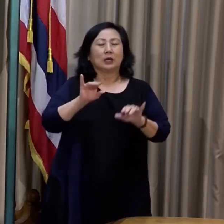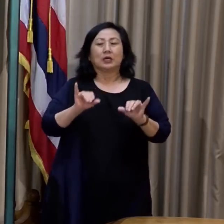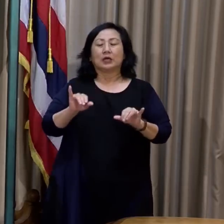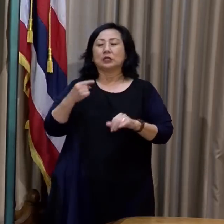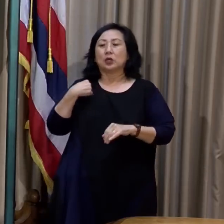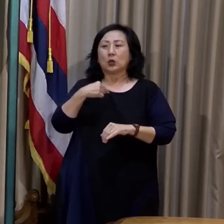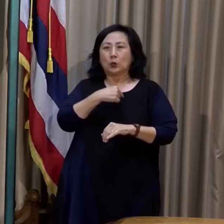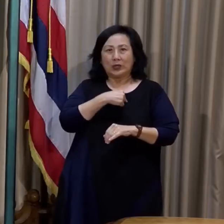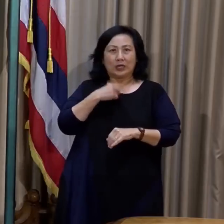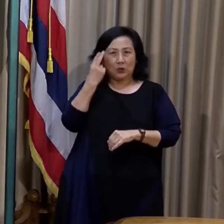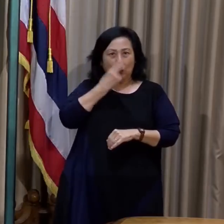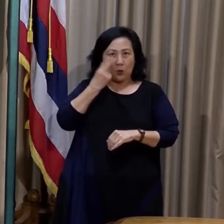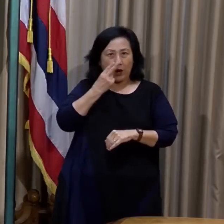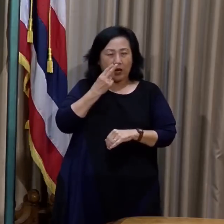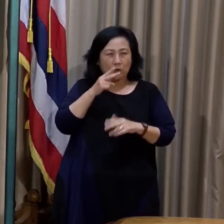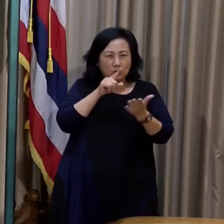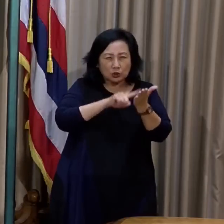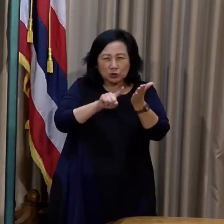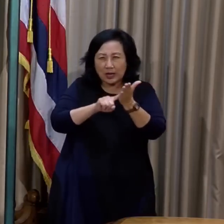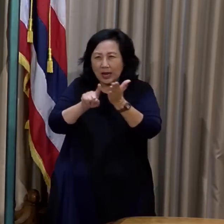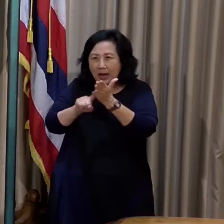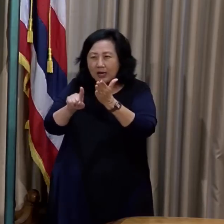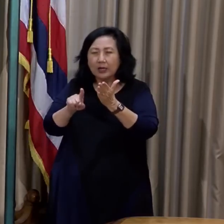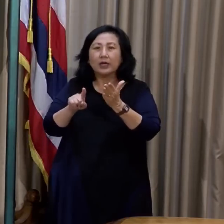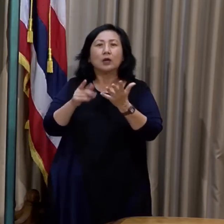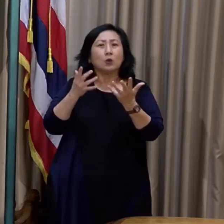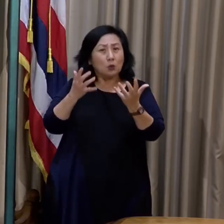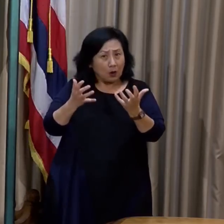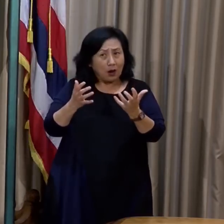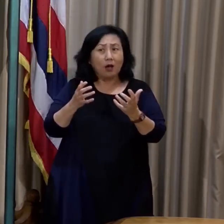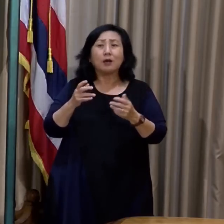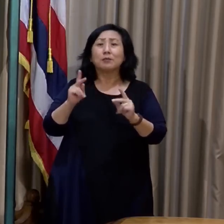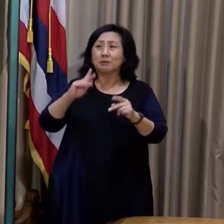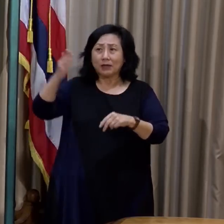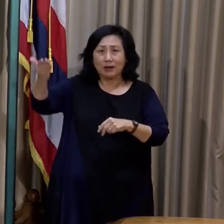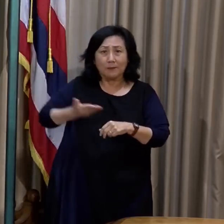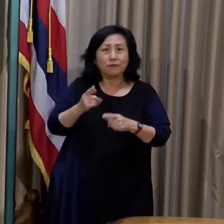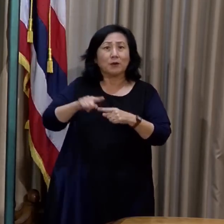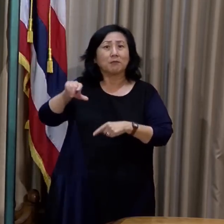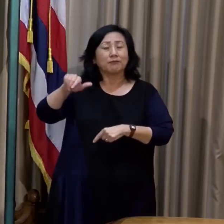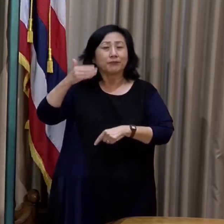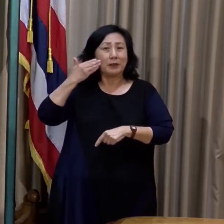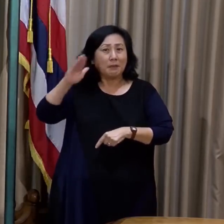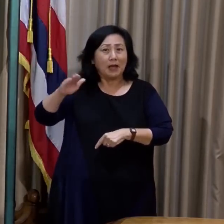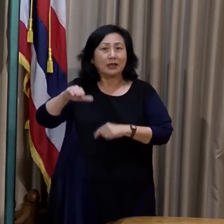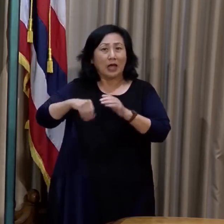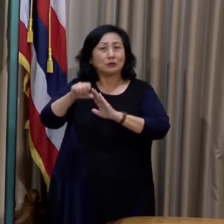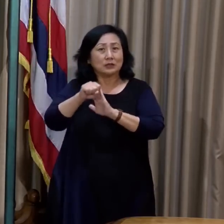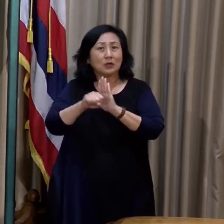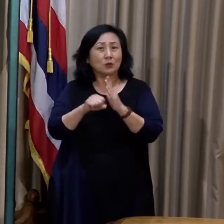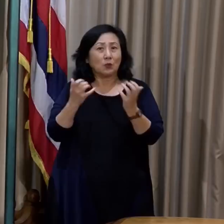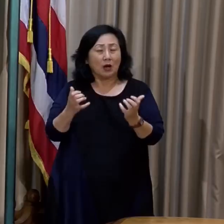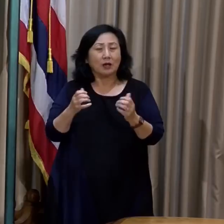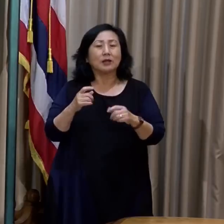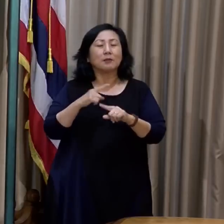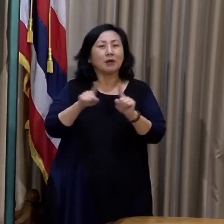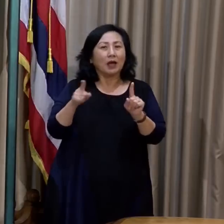OF COVID-19 CASES. CERTAINLY, WE CONTINUE TO LOOK FOR OPPORTUNITIES TO INVITE